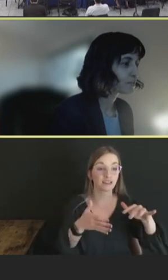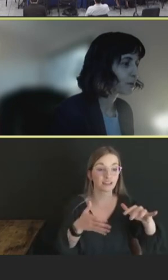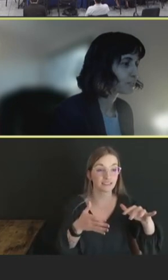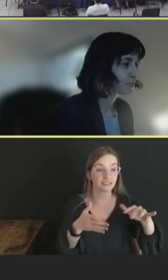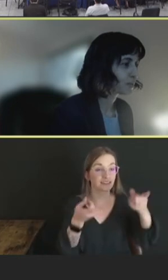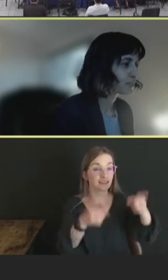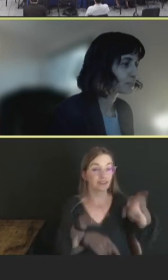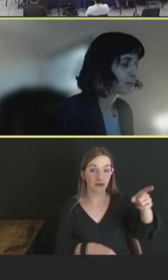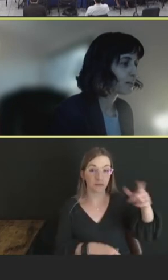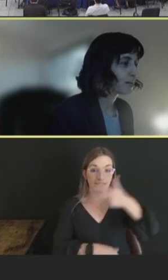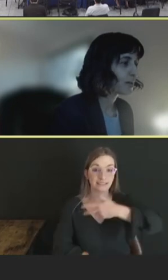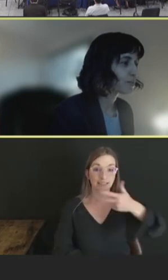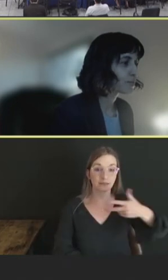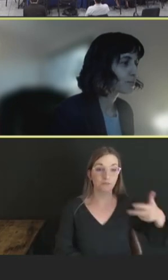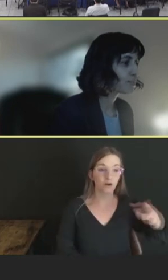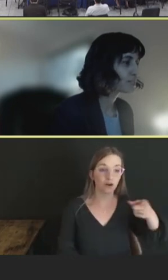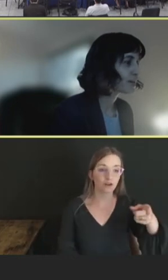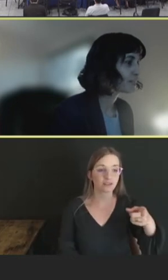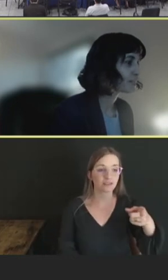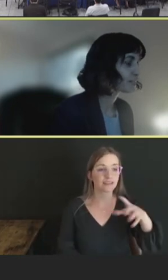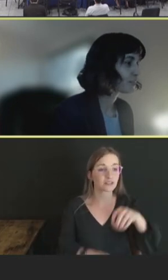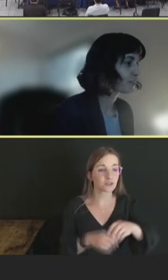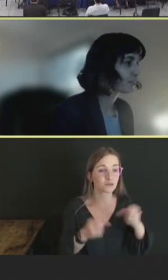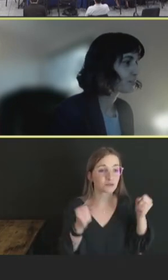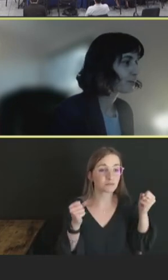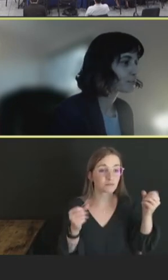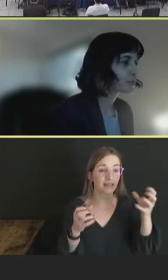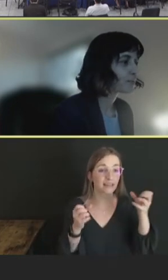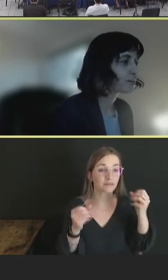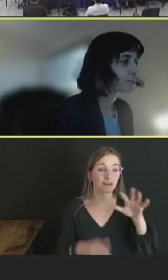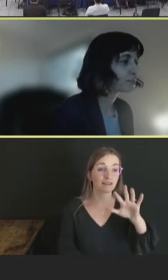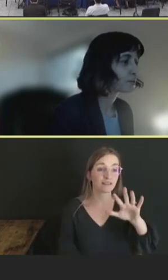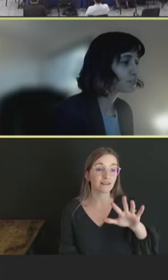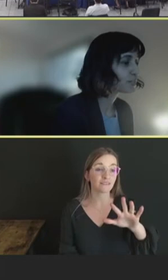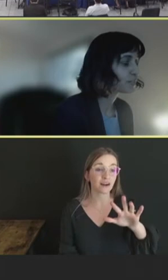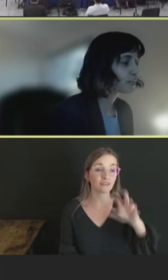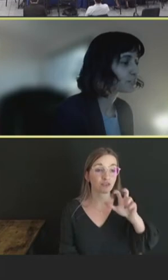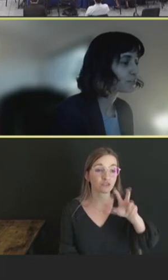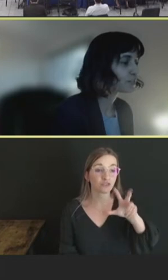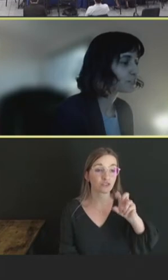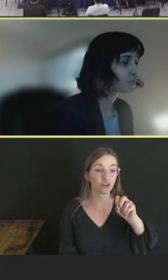of participants. And through these studies, there has been found no significant difference in the